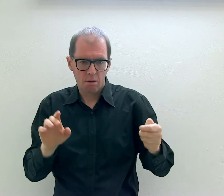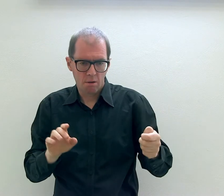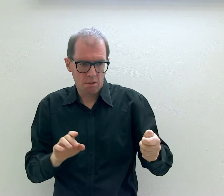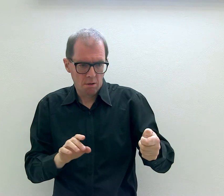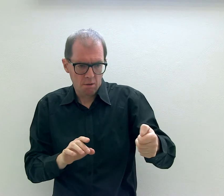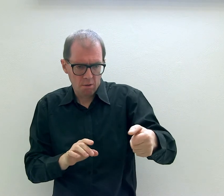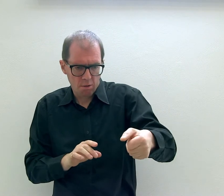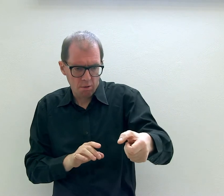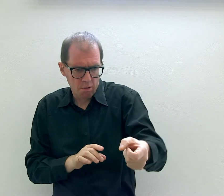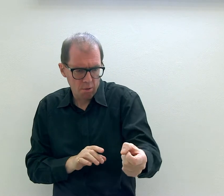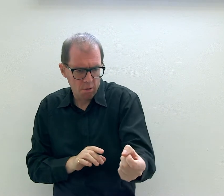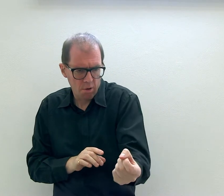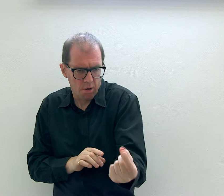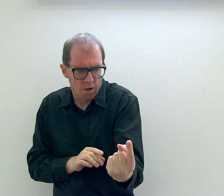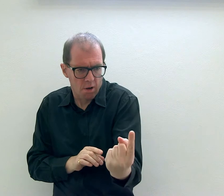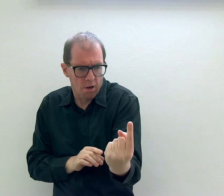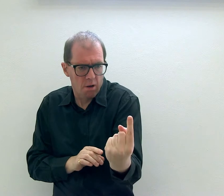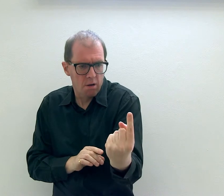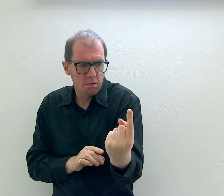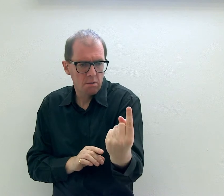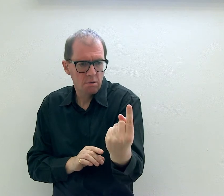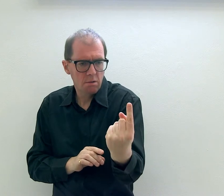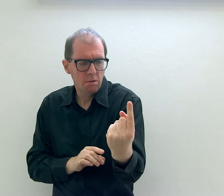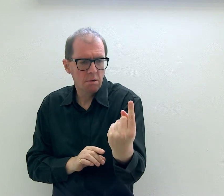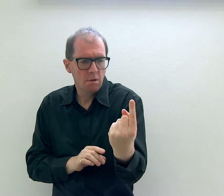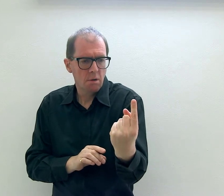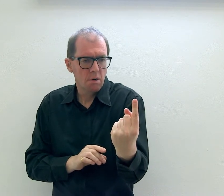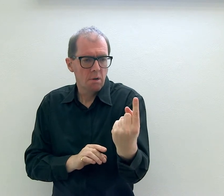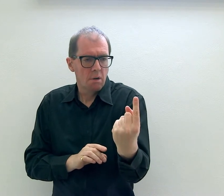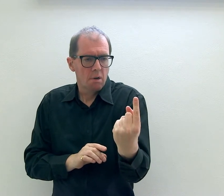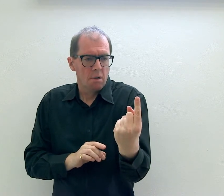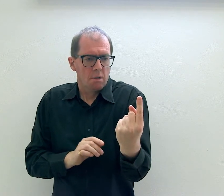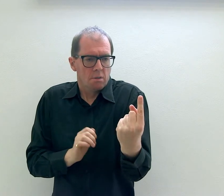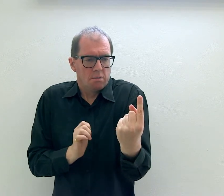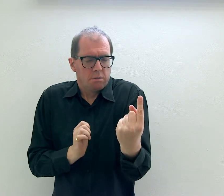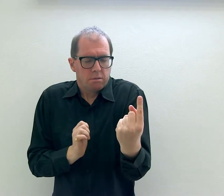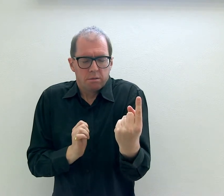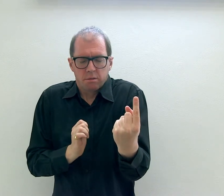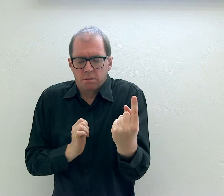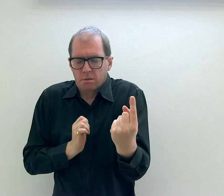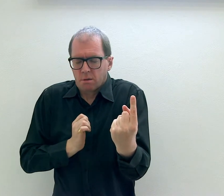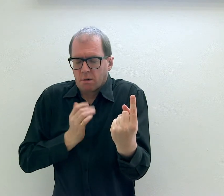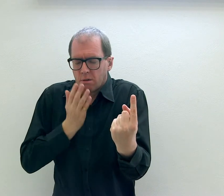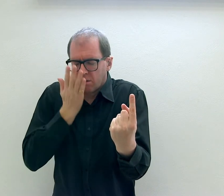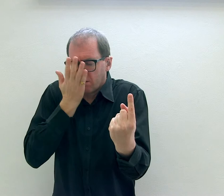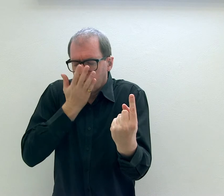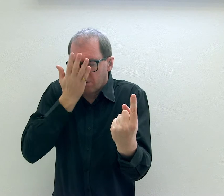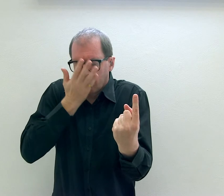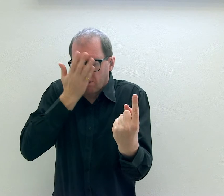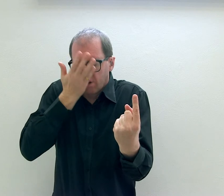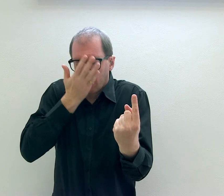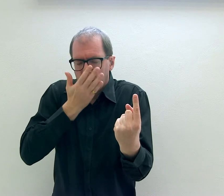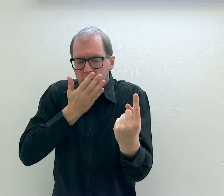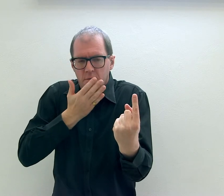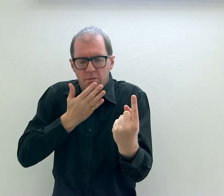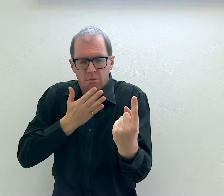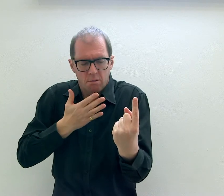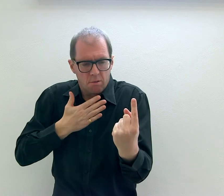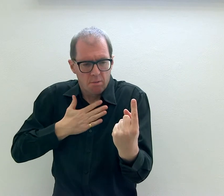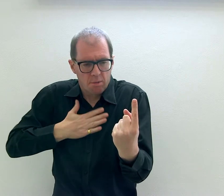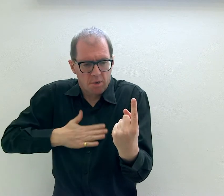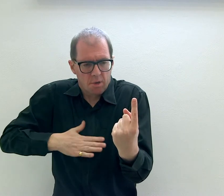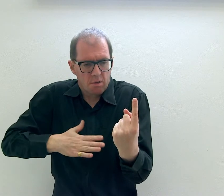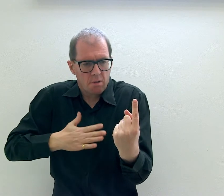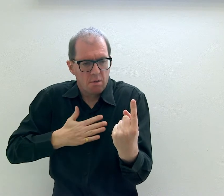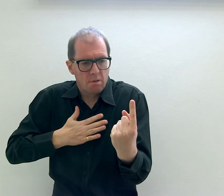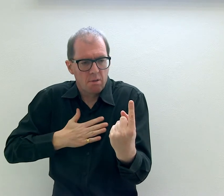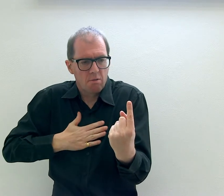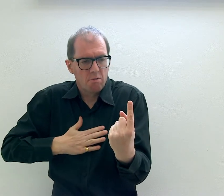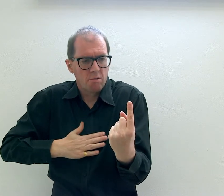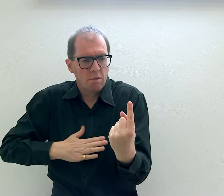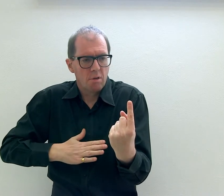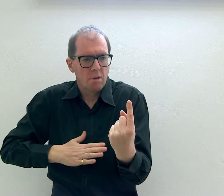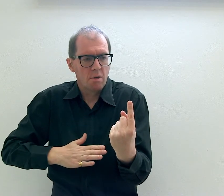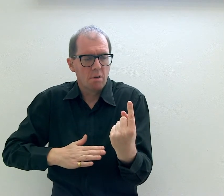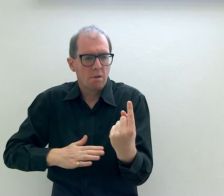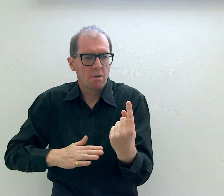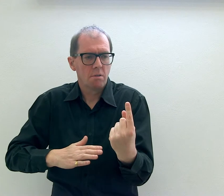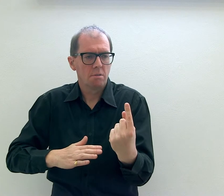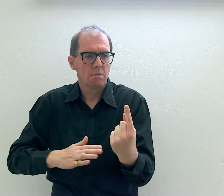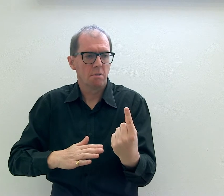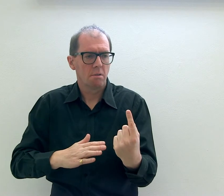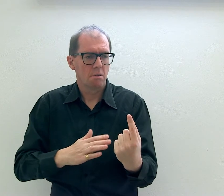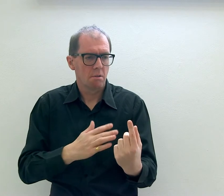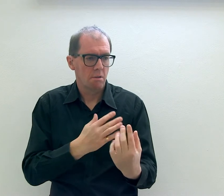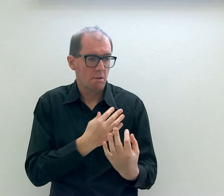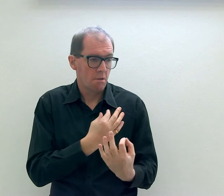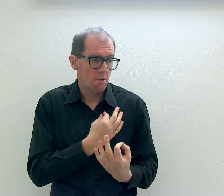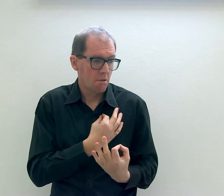And shivering in my nakedness, By the cold candle, bathe and dress.